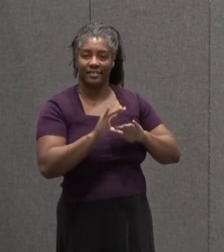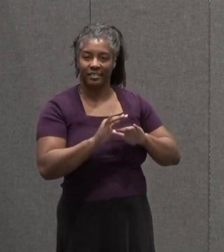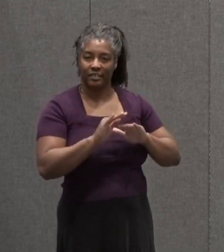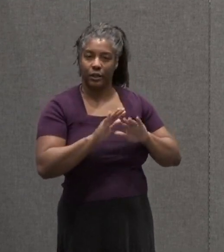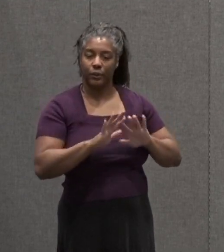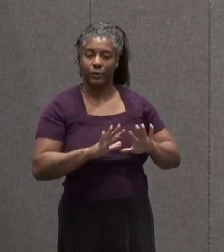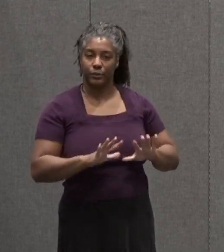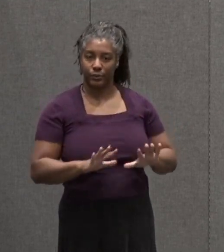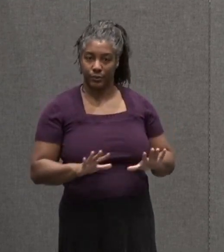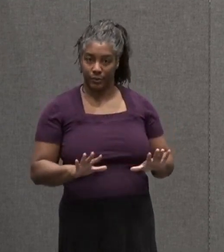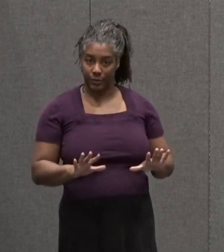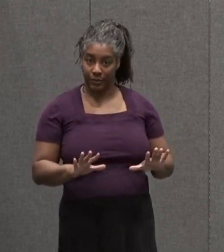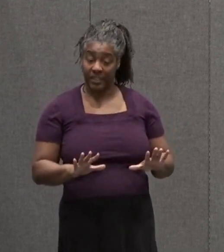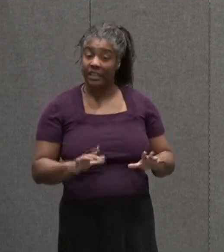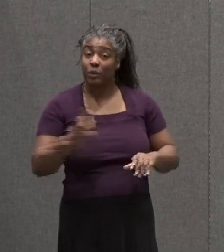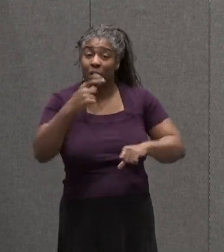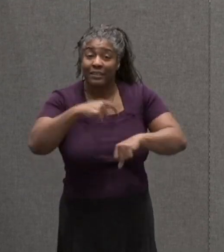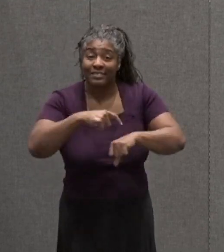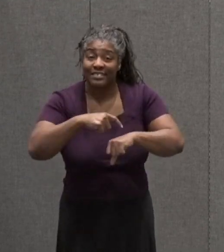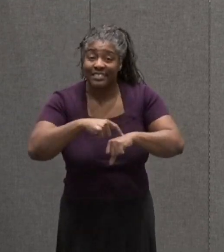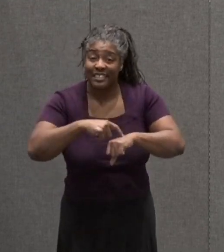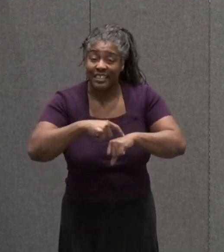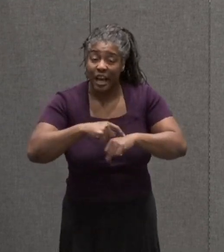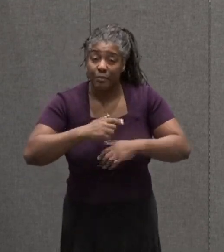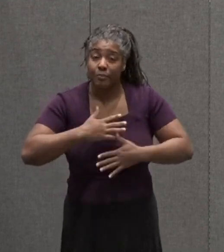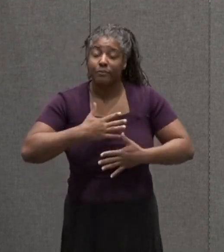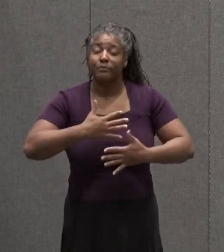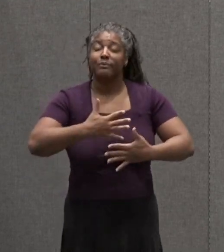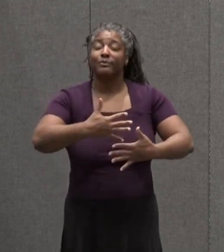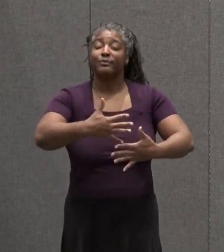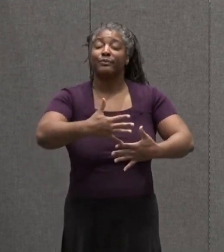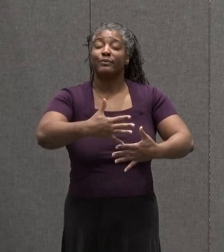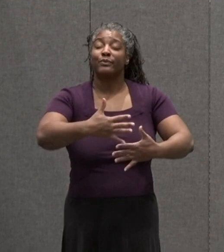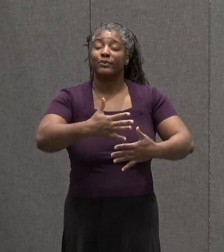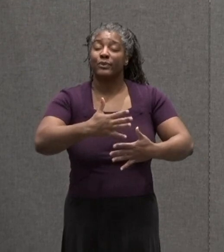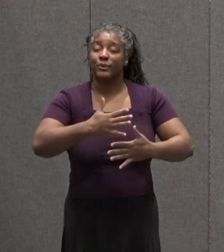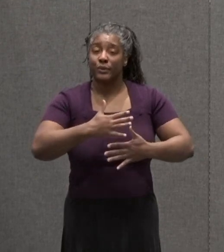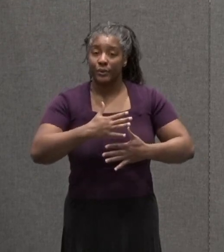So now we know that if we just wait, pause for a moment,